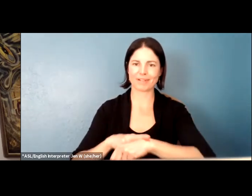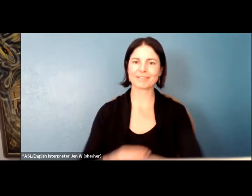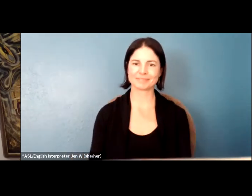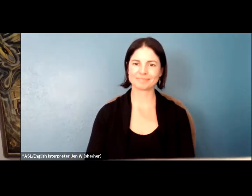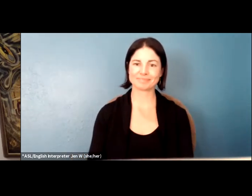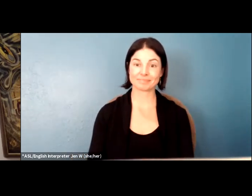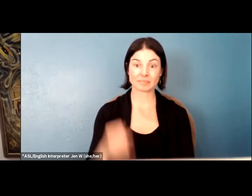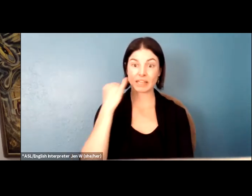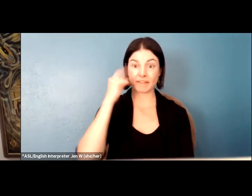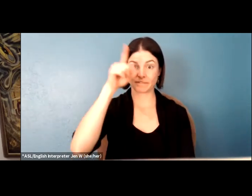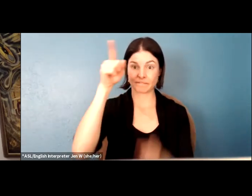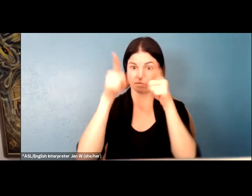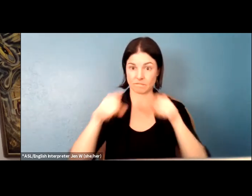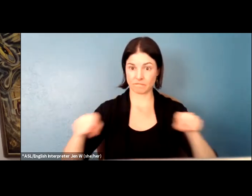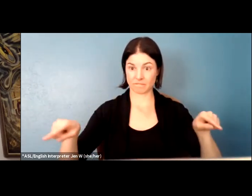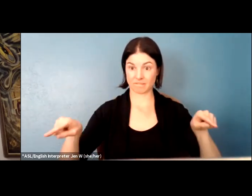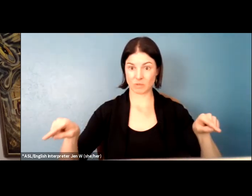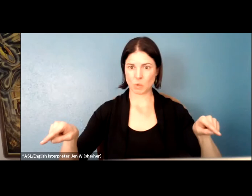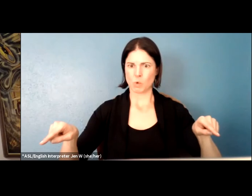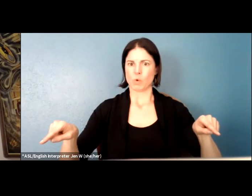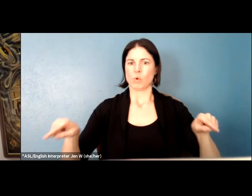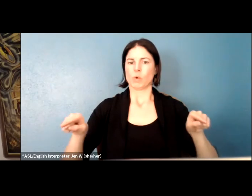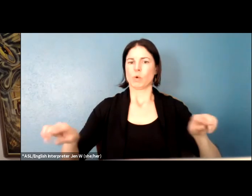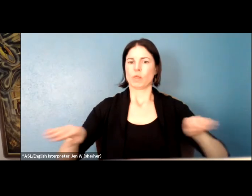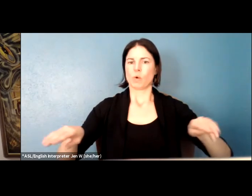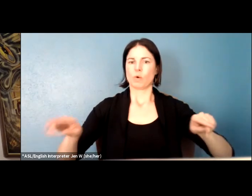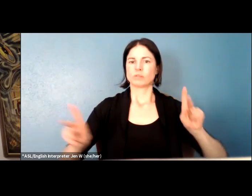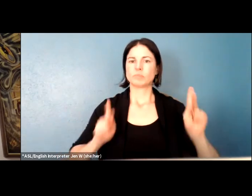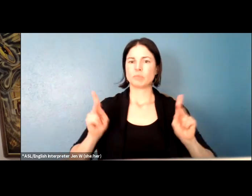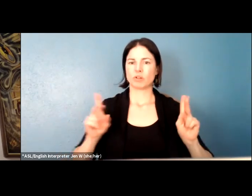normal are people with disabilities and it has failed